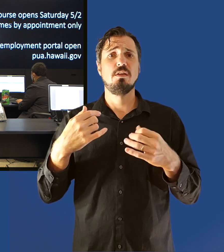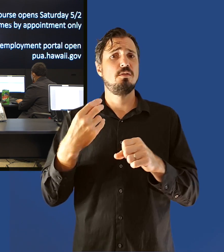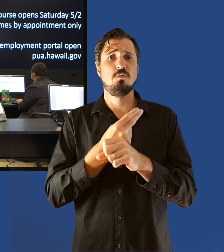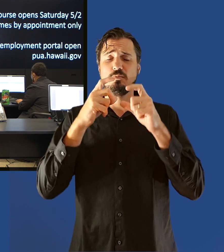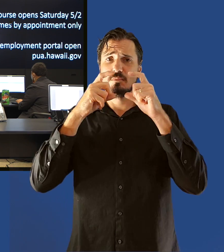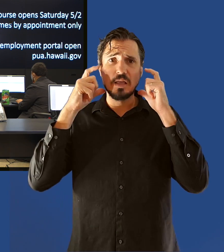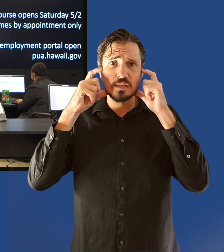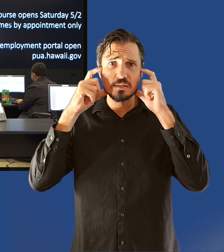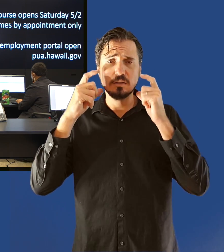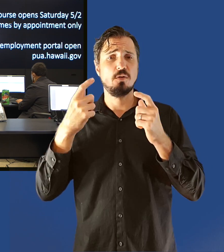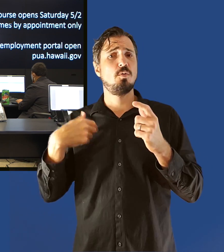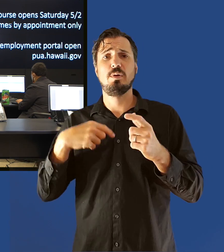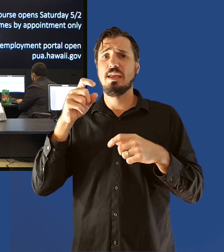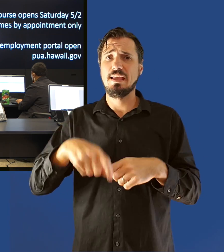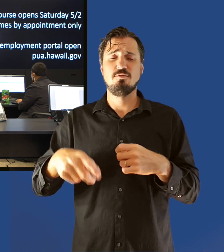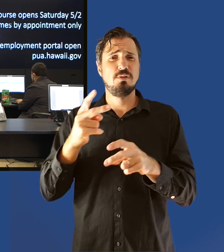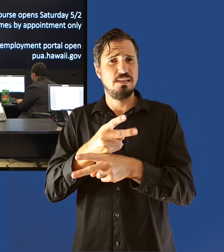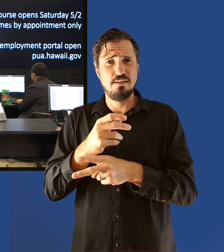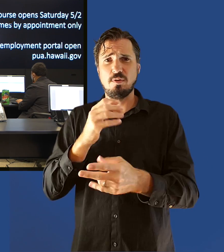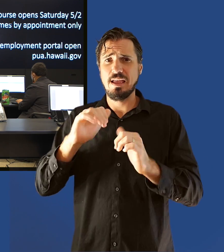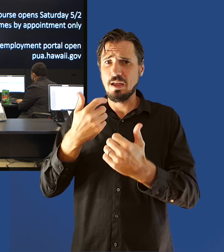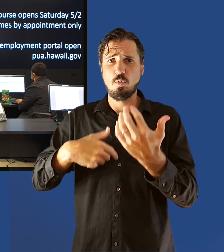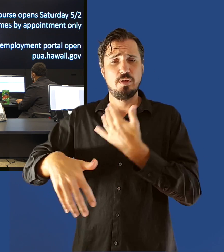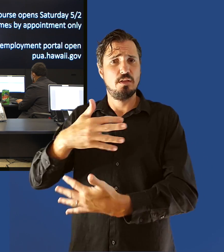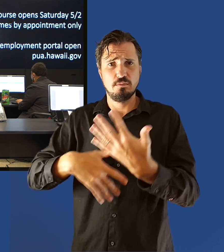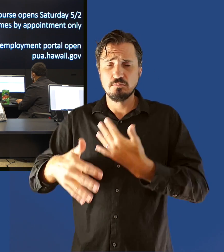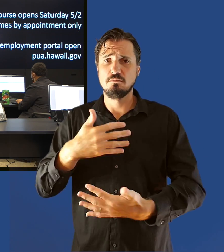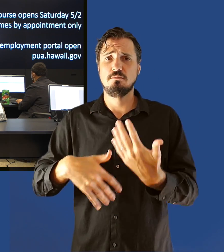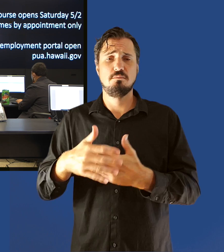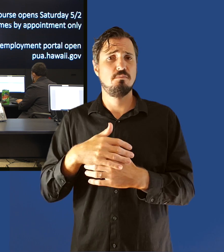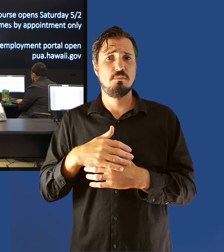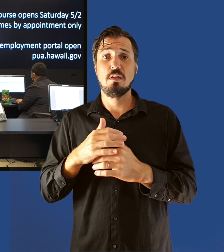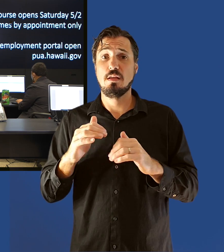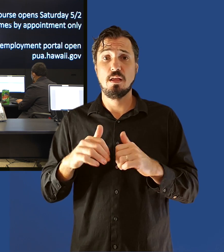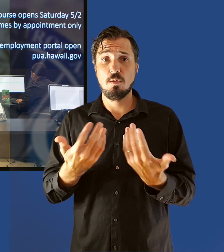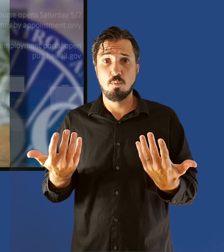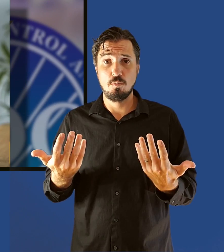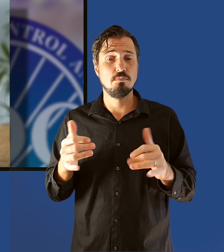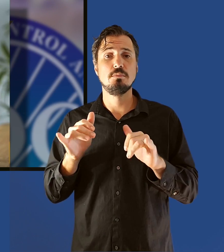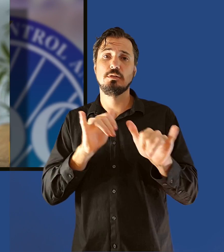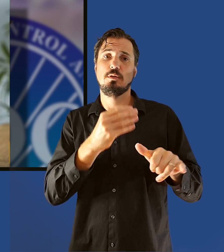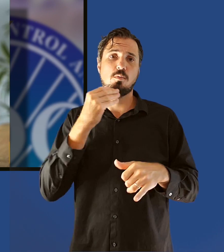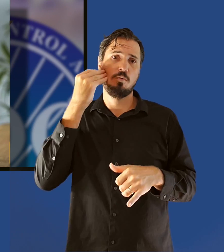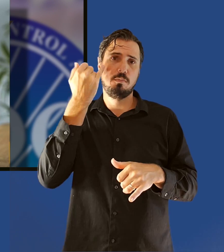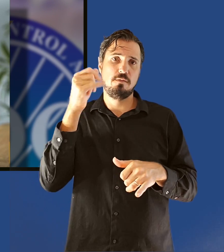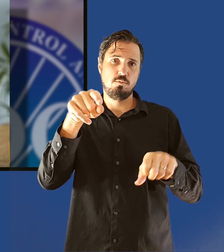in our personal hygiene and in how we interact with one another. That means staying home as much as possible.